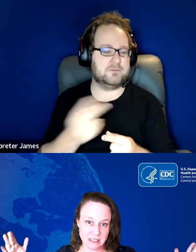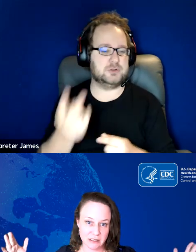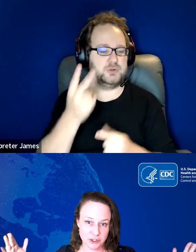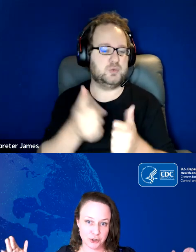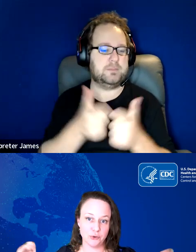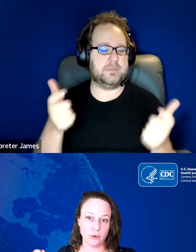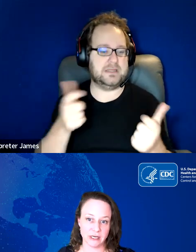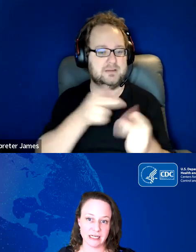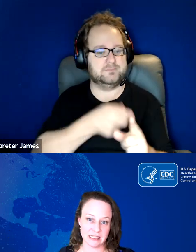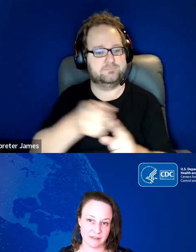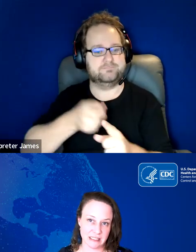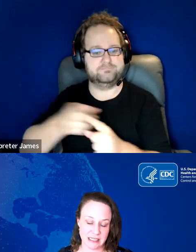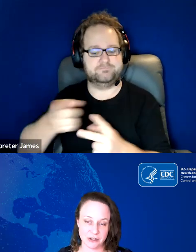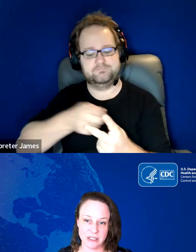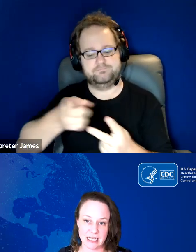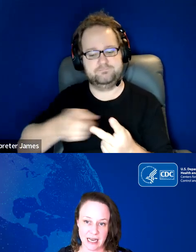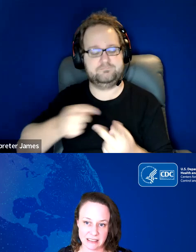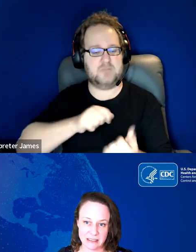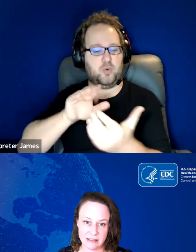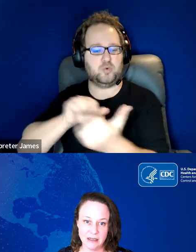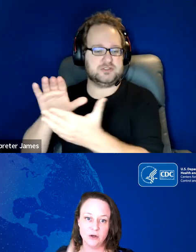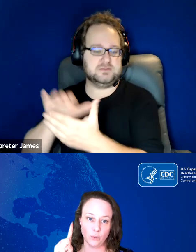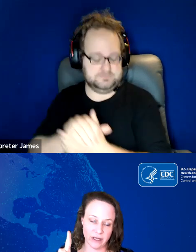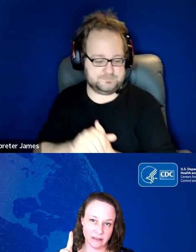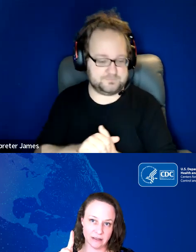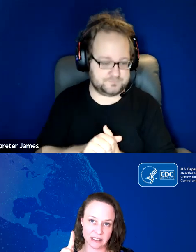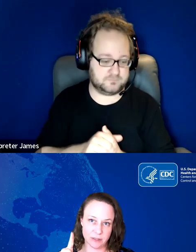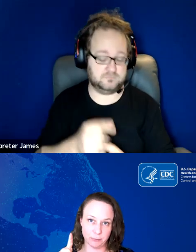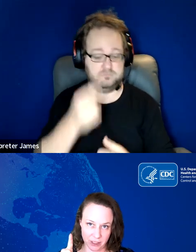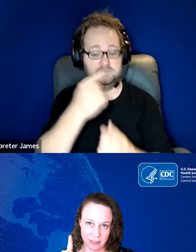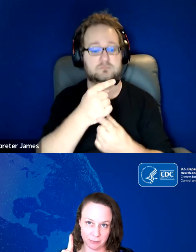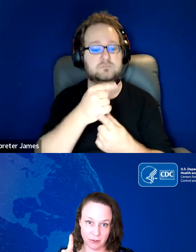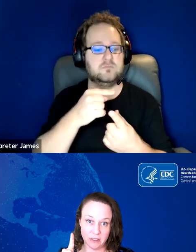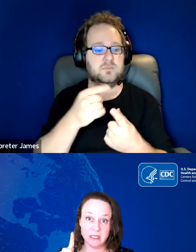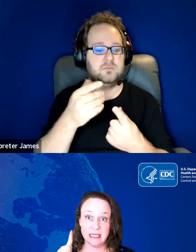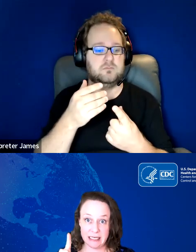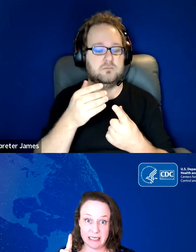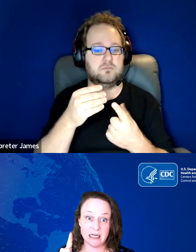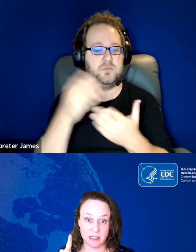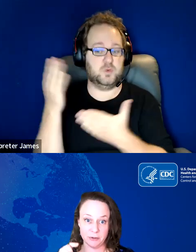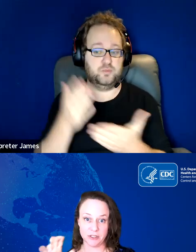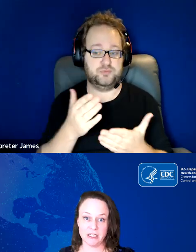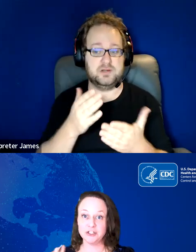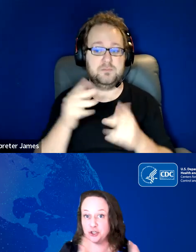for organizing access. One is to bring people in a community